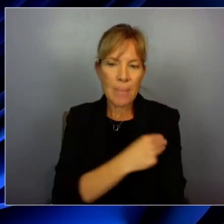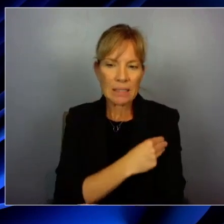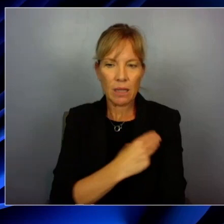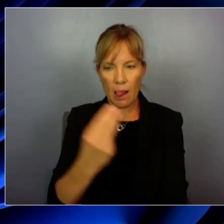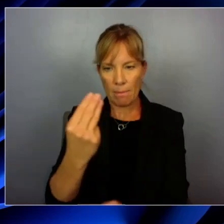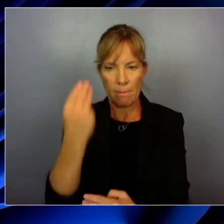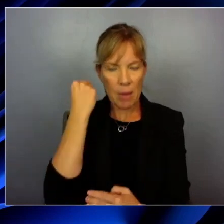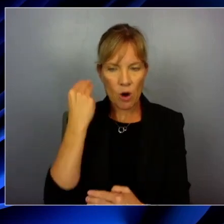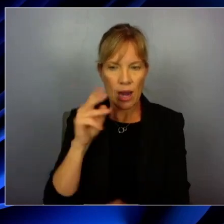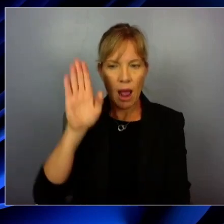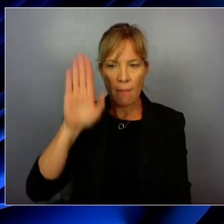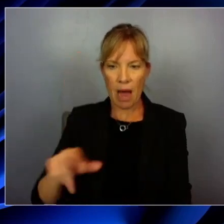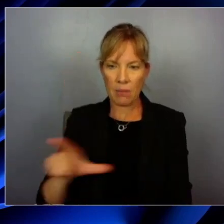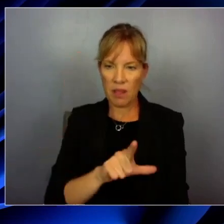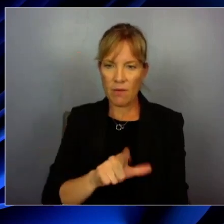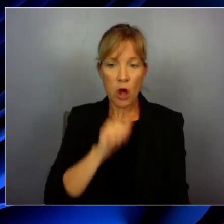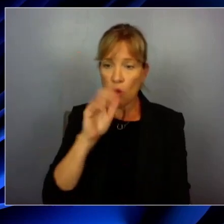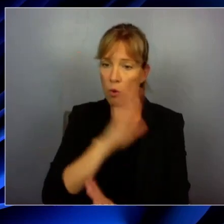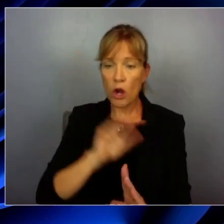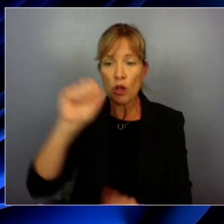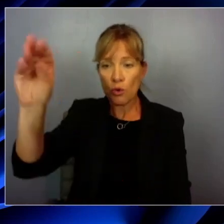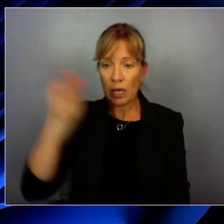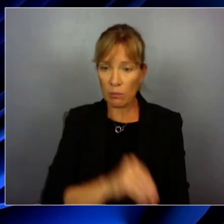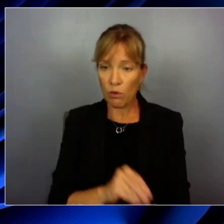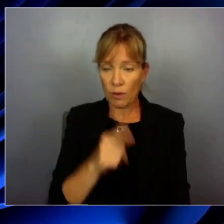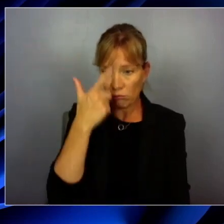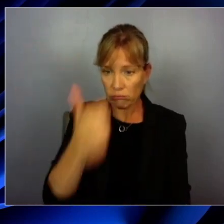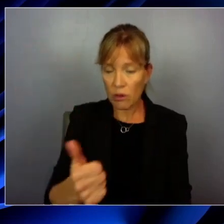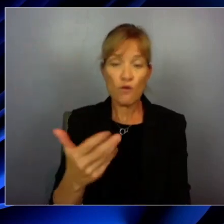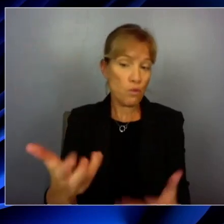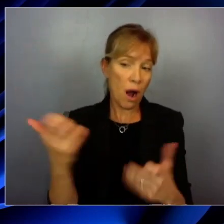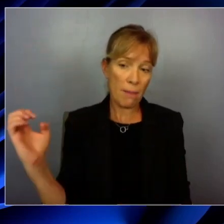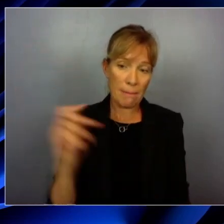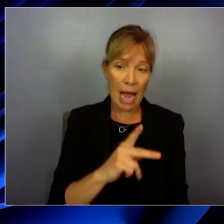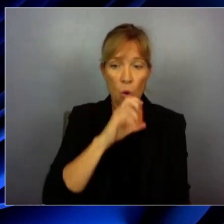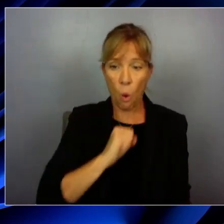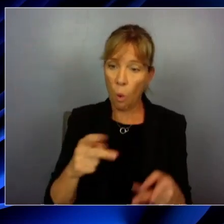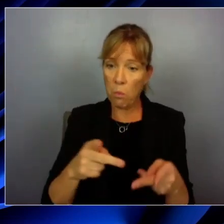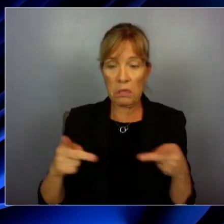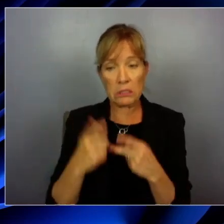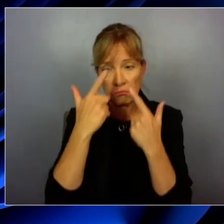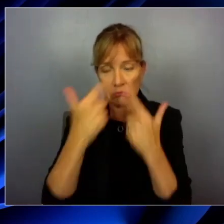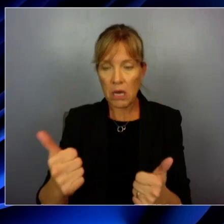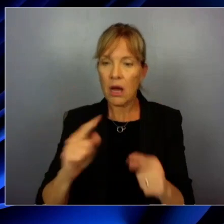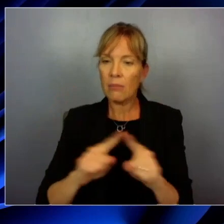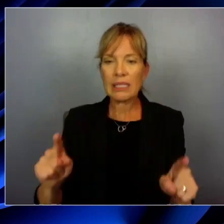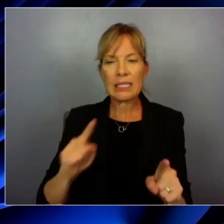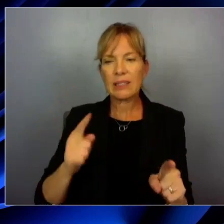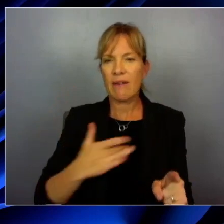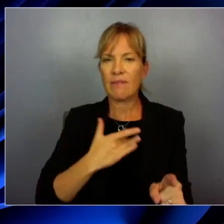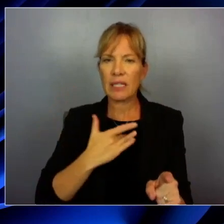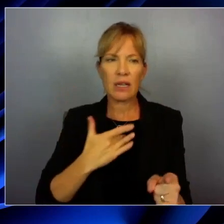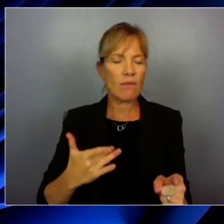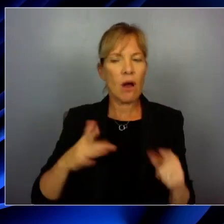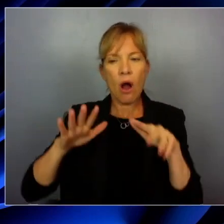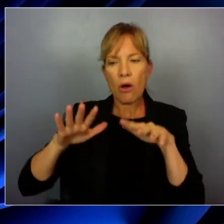Like don't worry, you can change it back to that if you'd like to have it. But again, this whole feeling of calm and ease